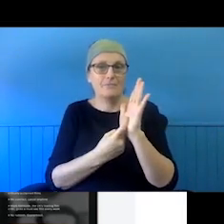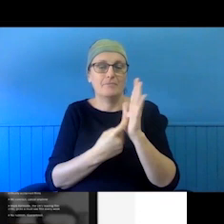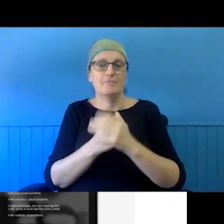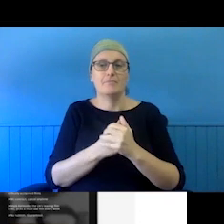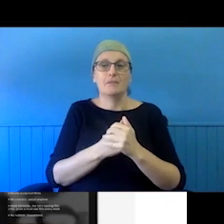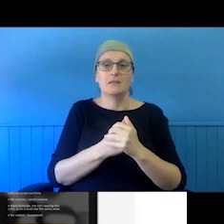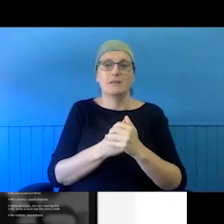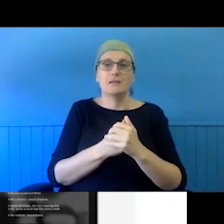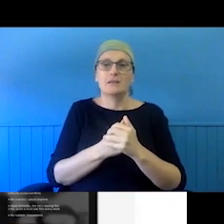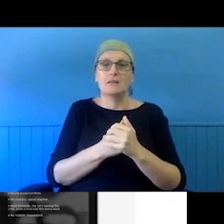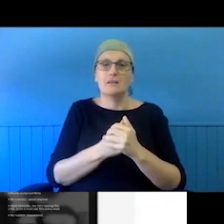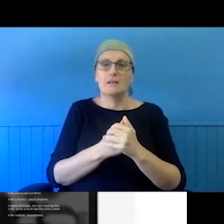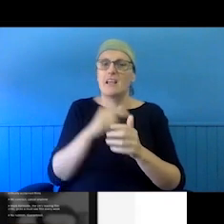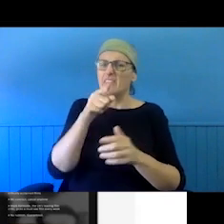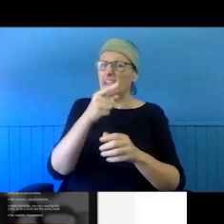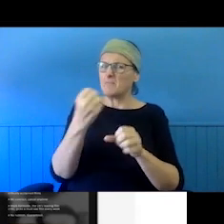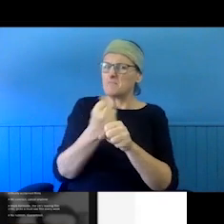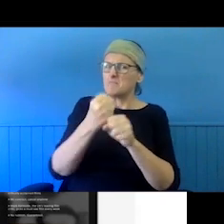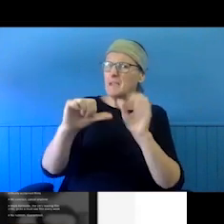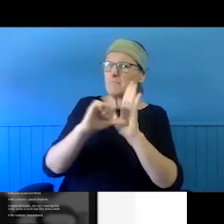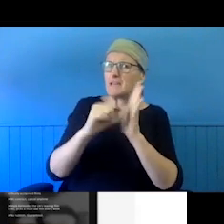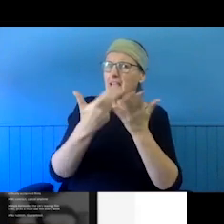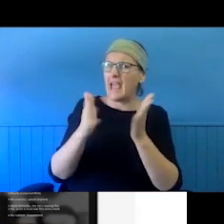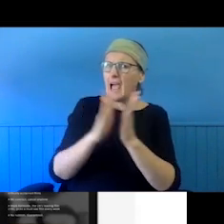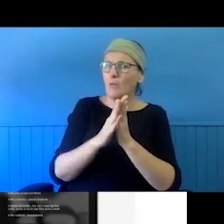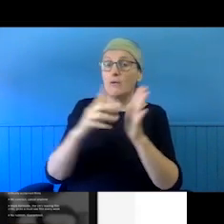are born equal. So if an ad is showing during your video, you get a